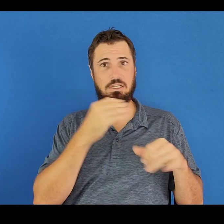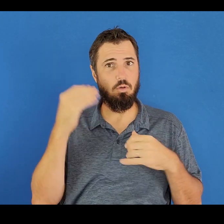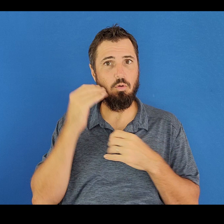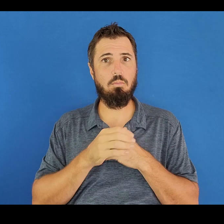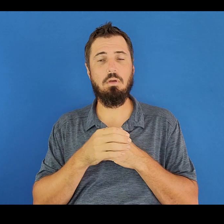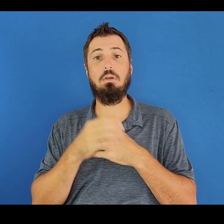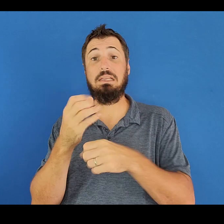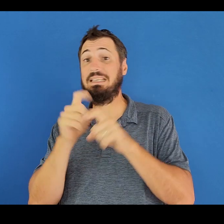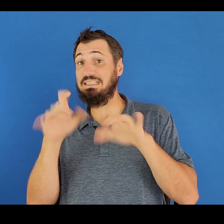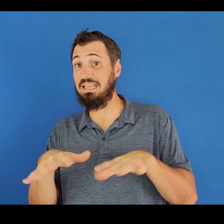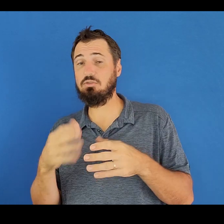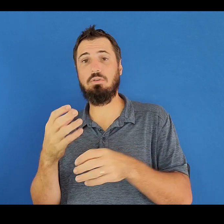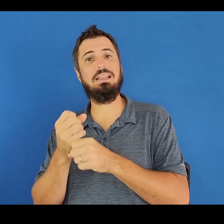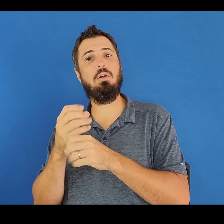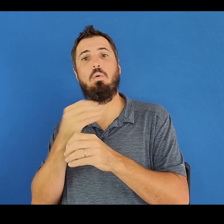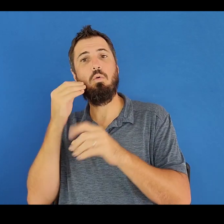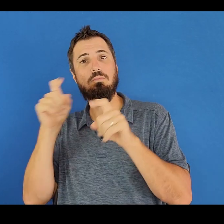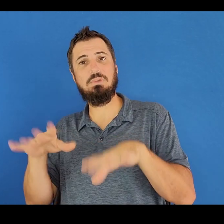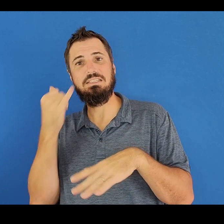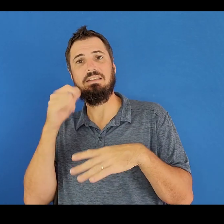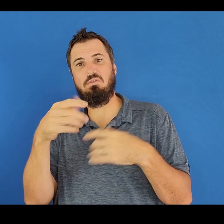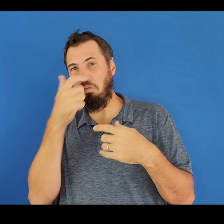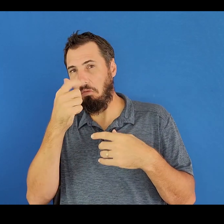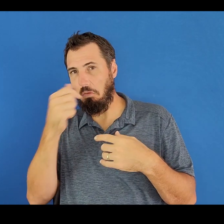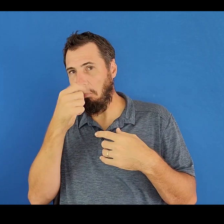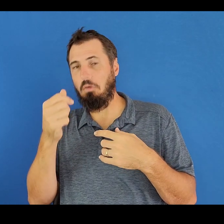get tested or take a home test if you have symptoms or have been exposed